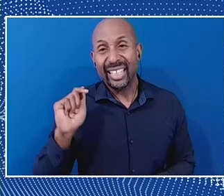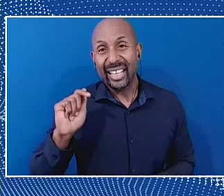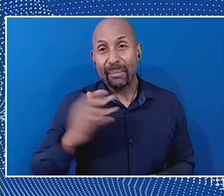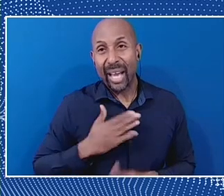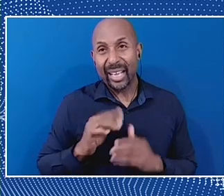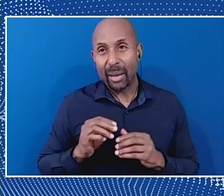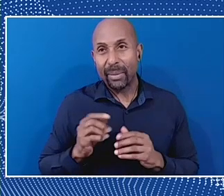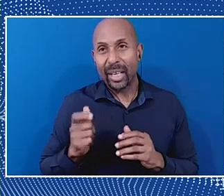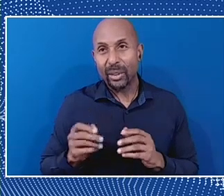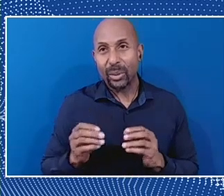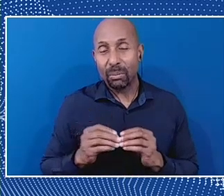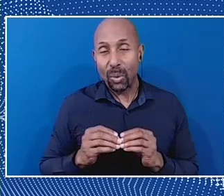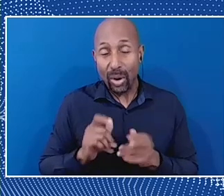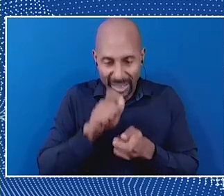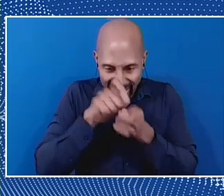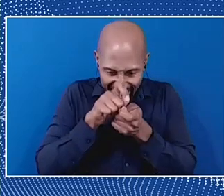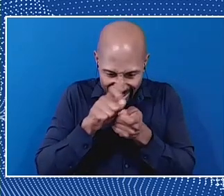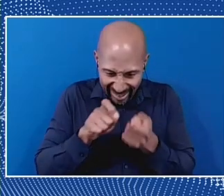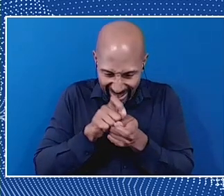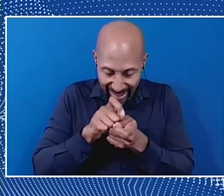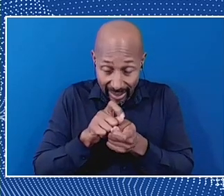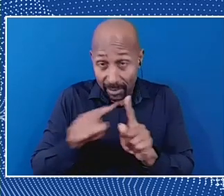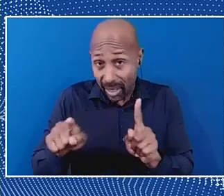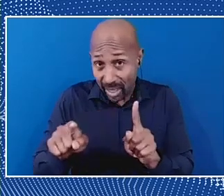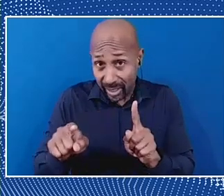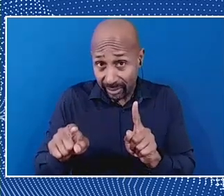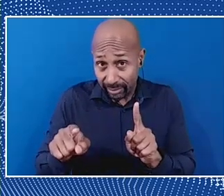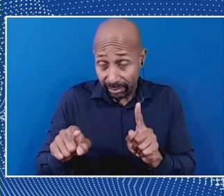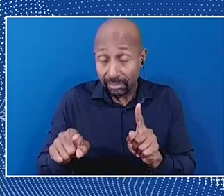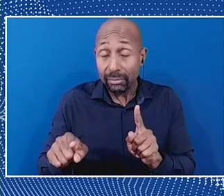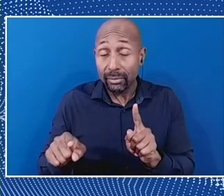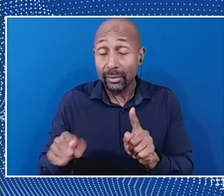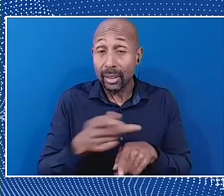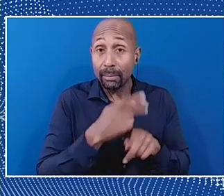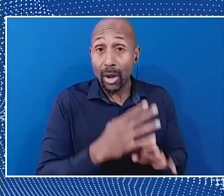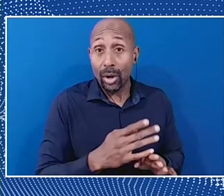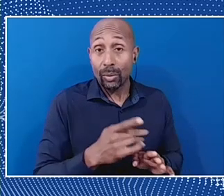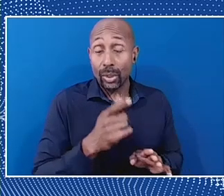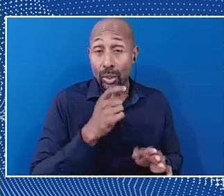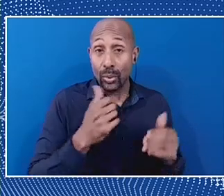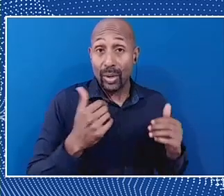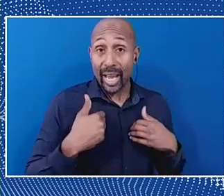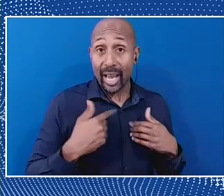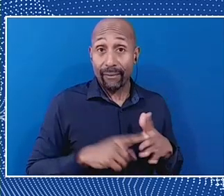of today, borrowers who have balances, original balances that they took out